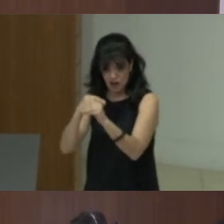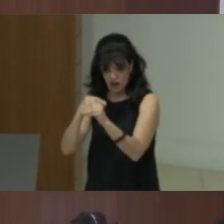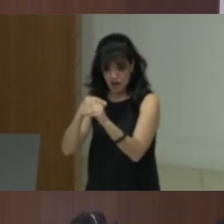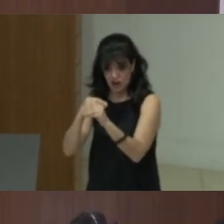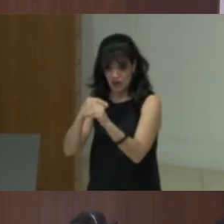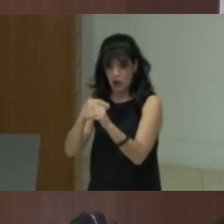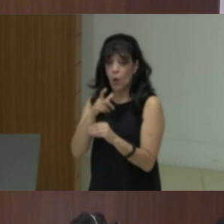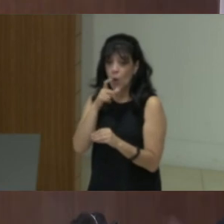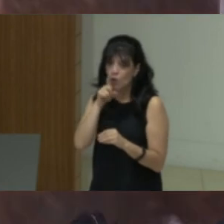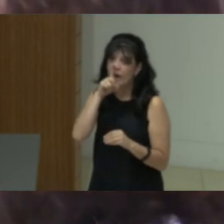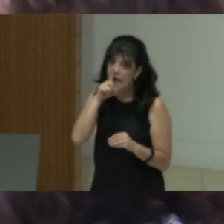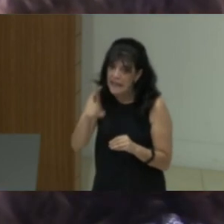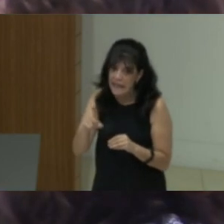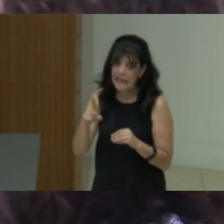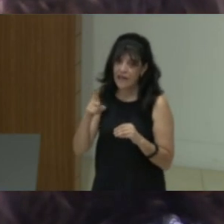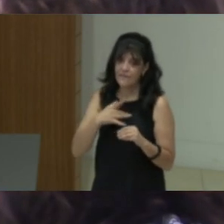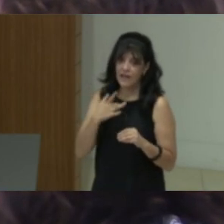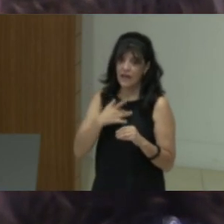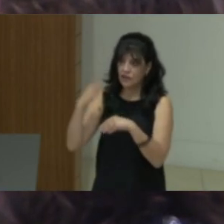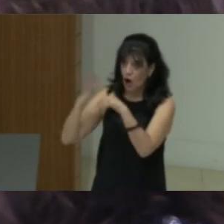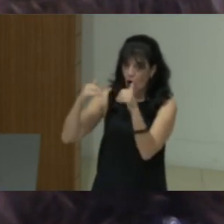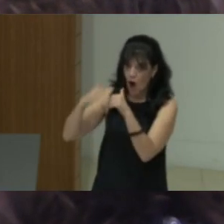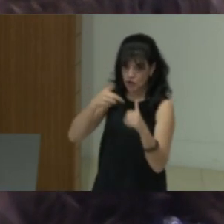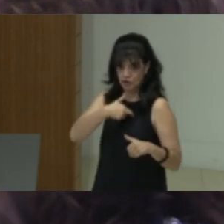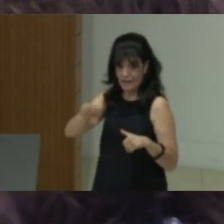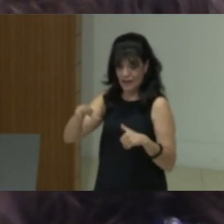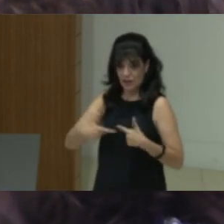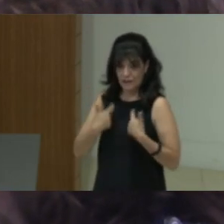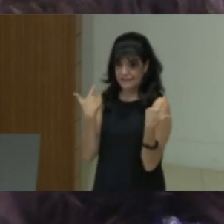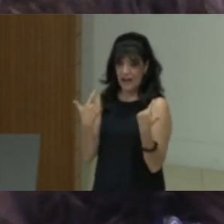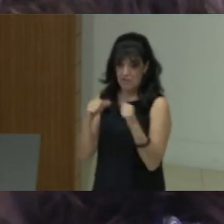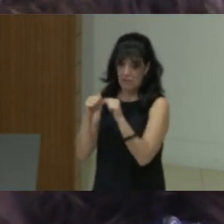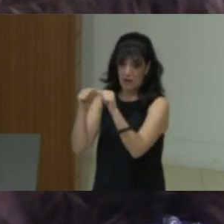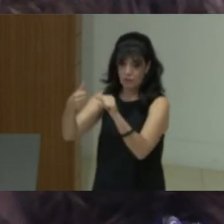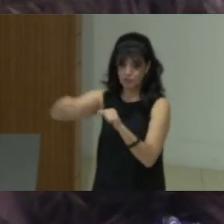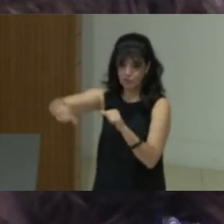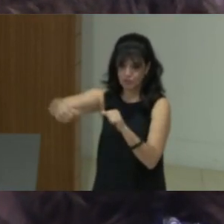who very much feels a call to religious life, but has continually been rejected